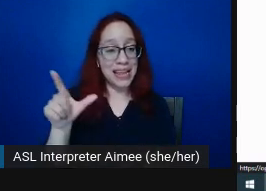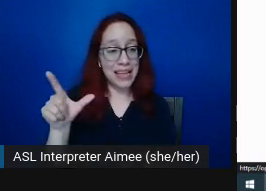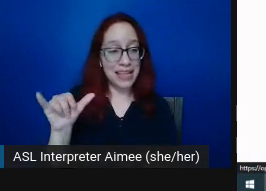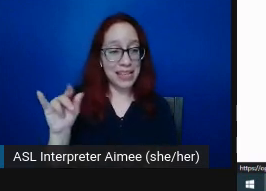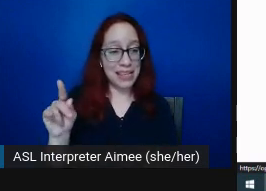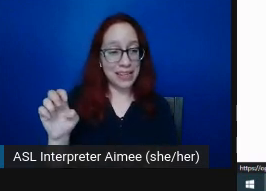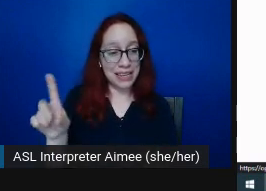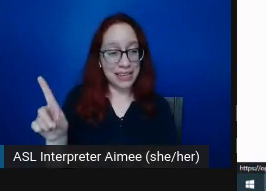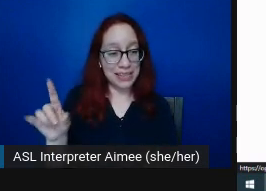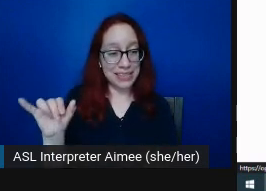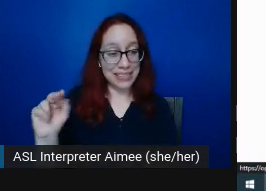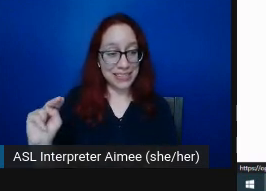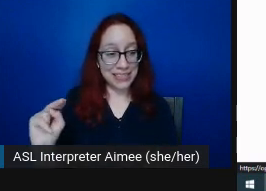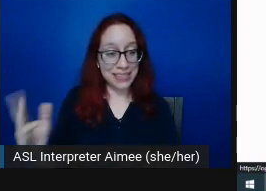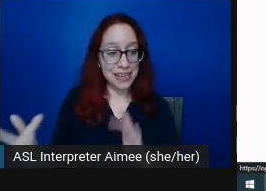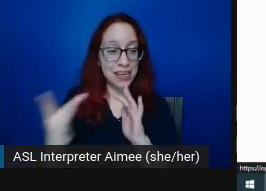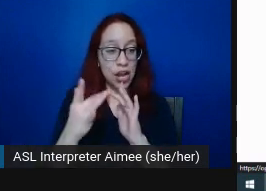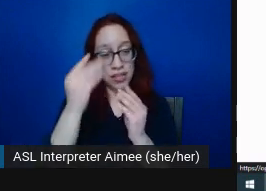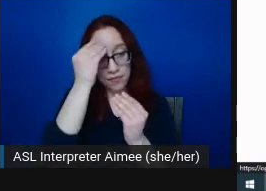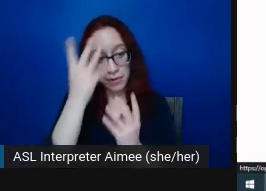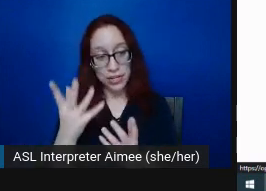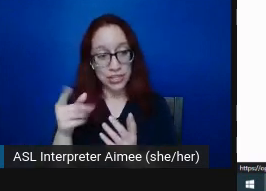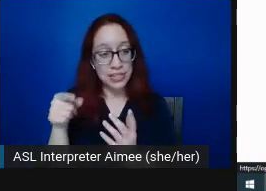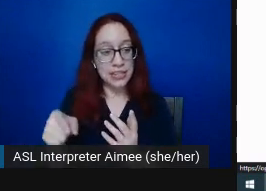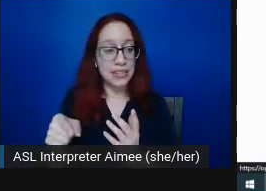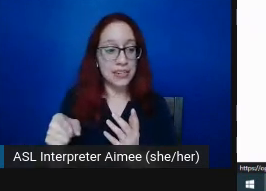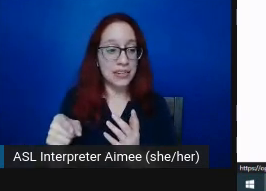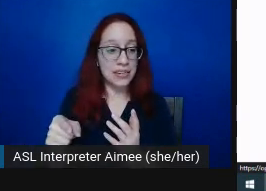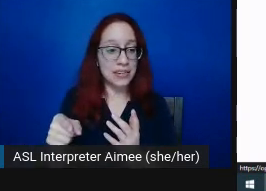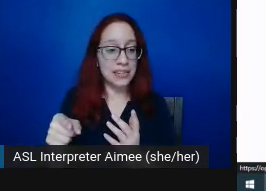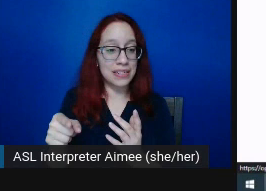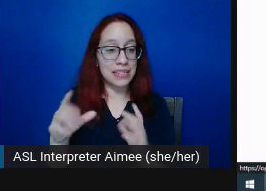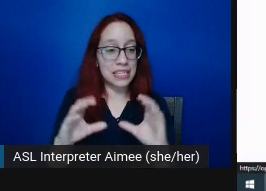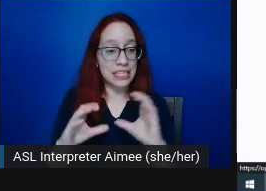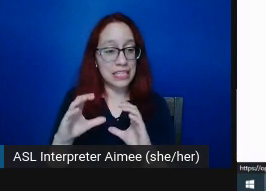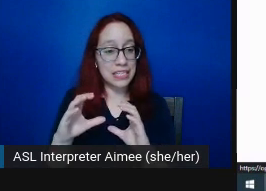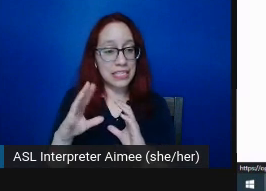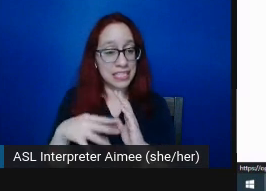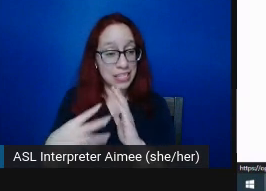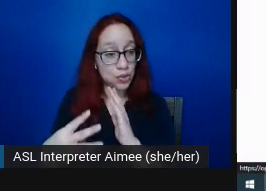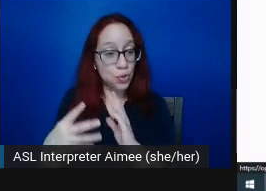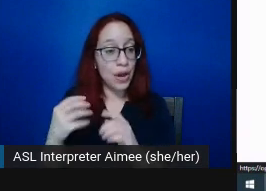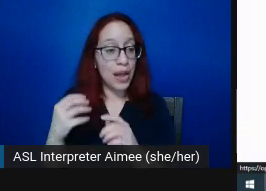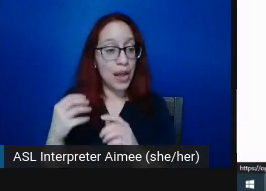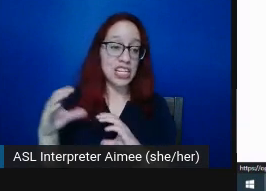My contact details are in the schedule or probably in the chat if someone wants to put it.